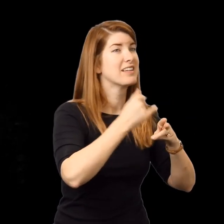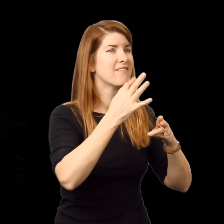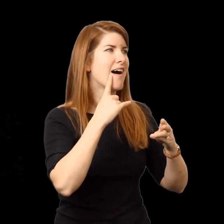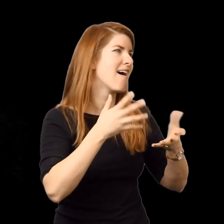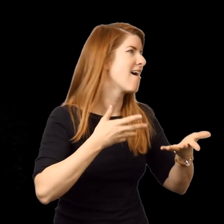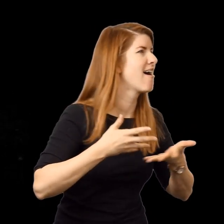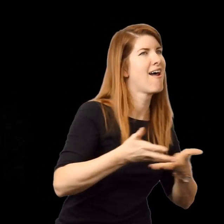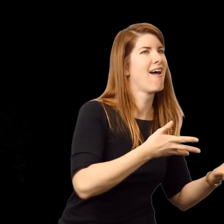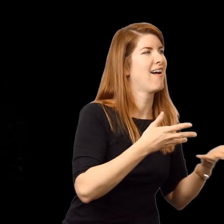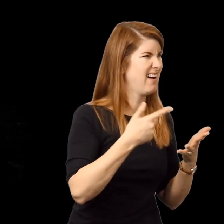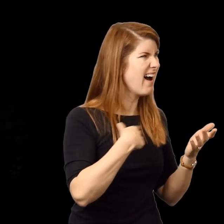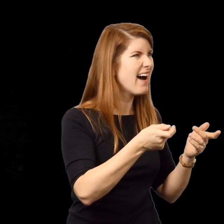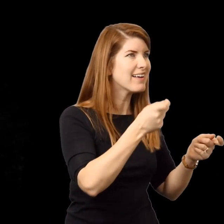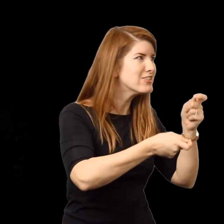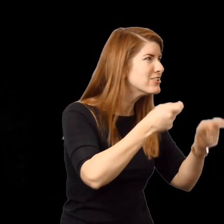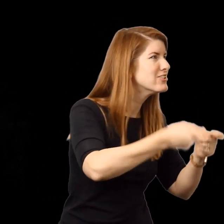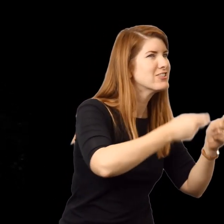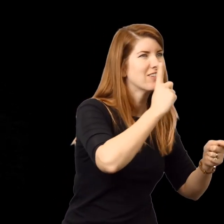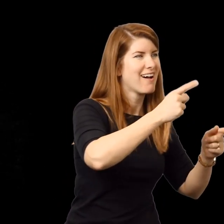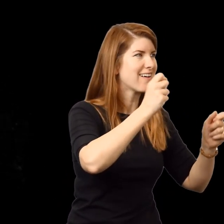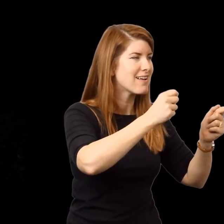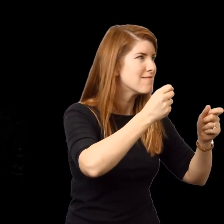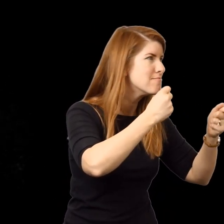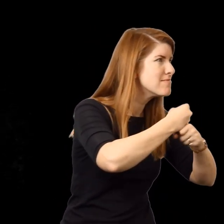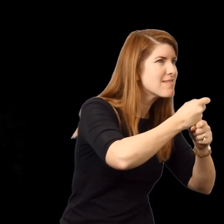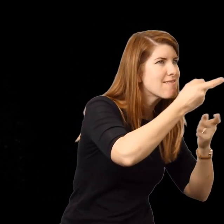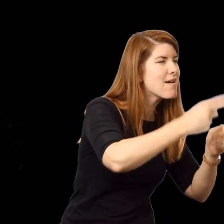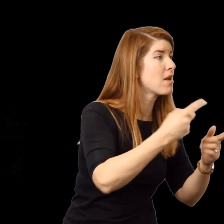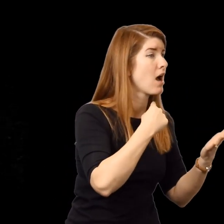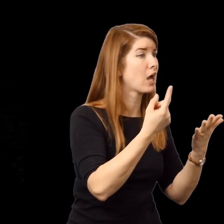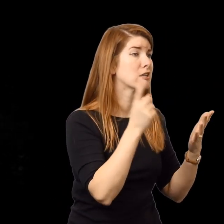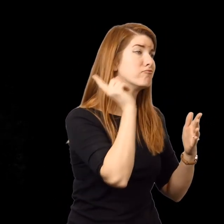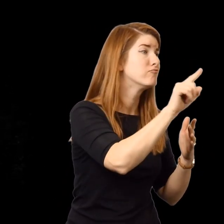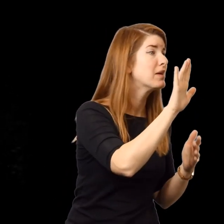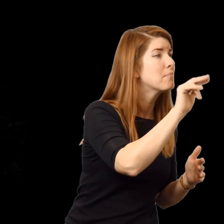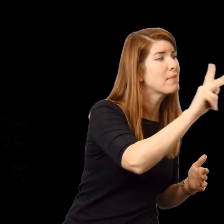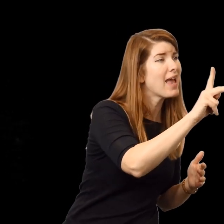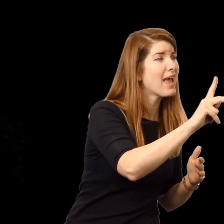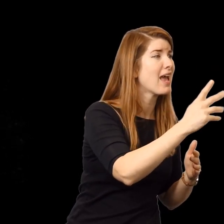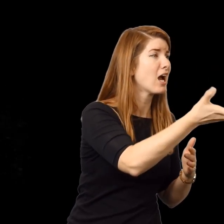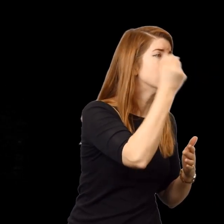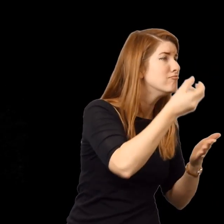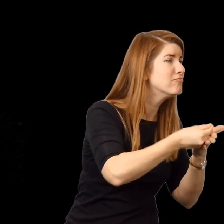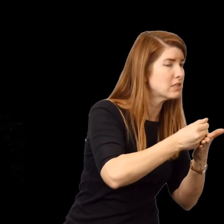If I move into it, I can make things happen. I can go to the bank and take out money if I have money.